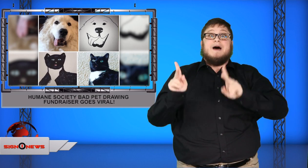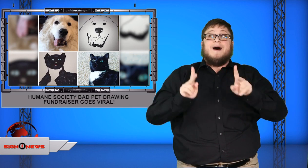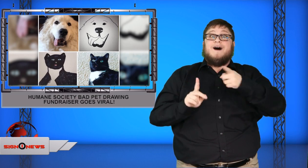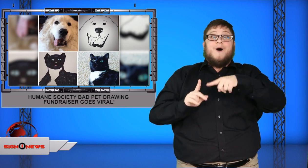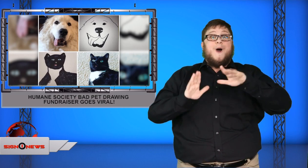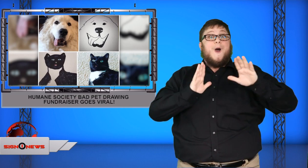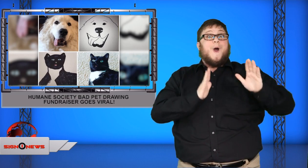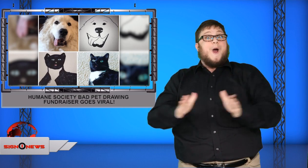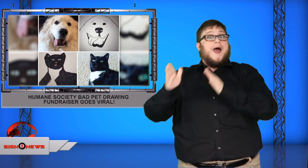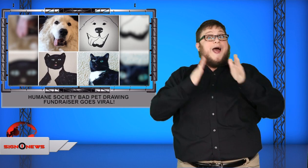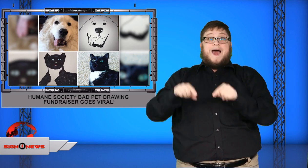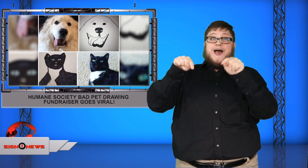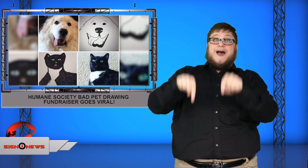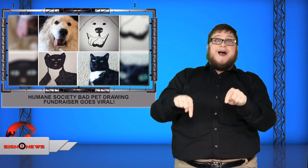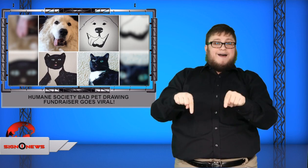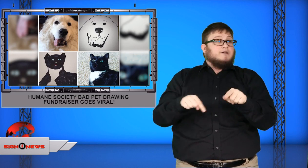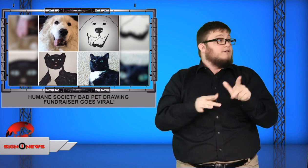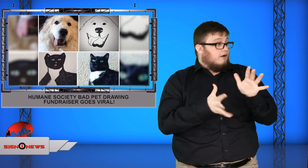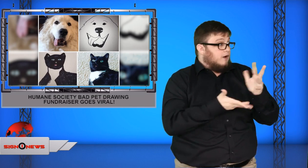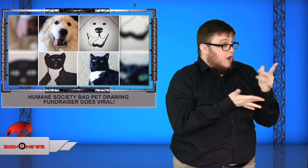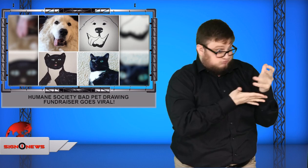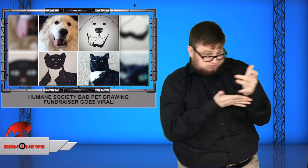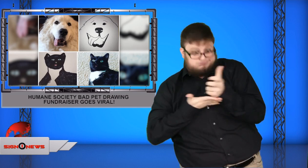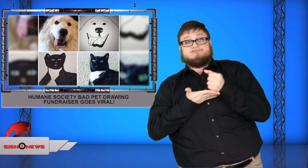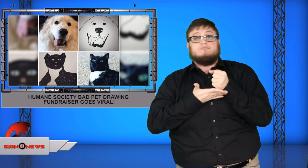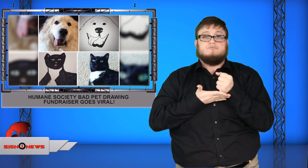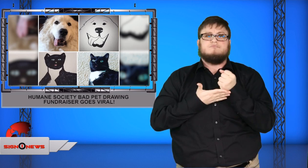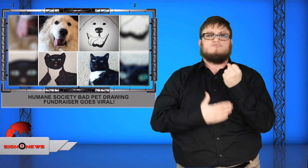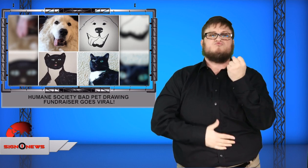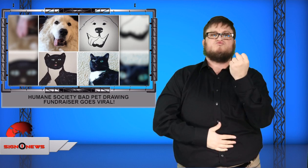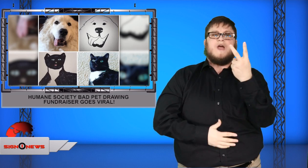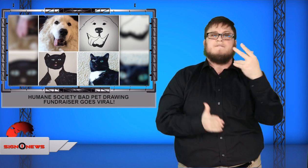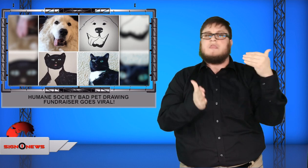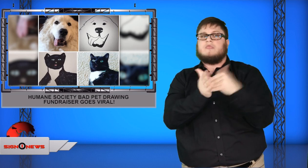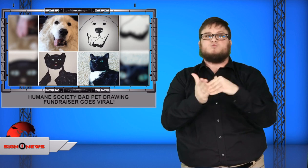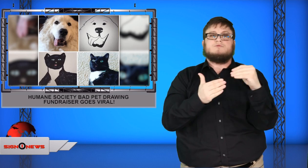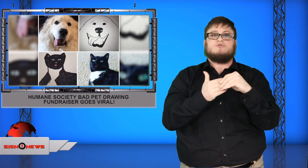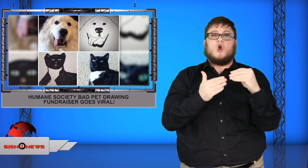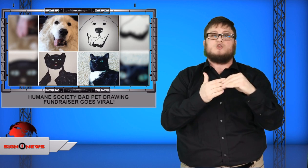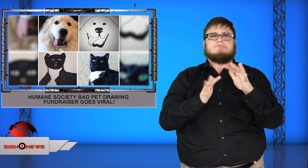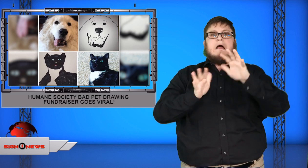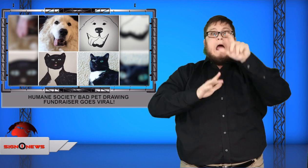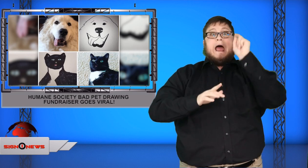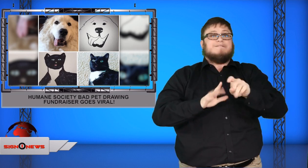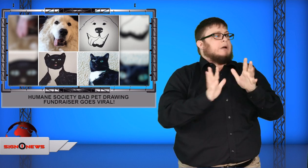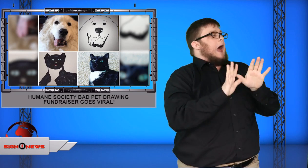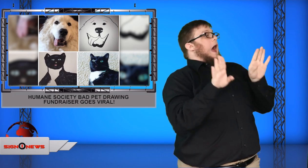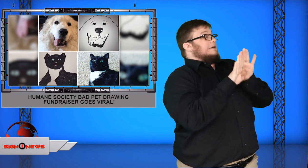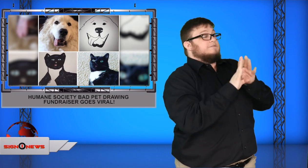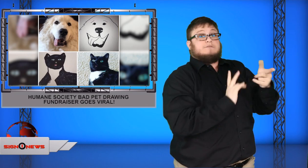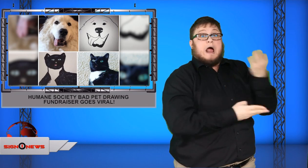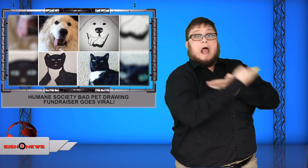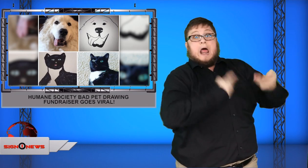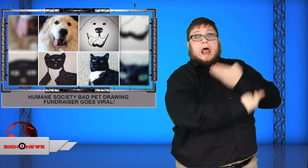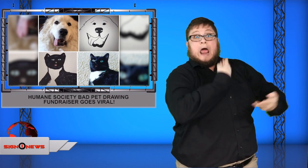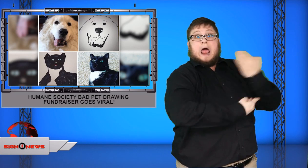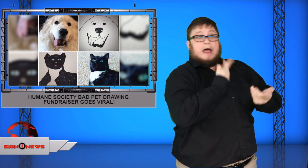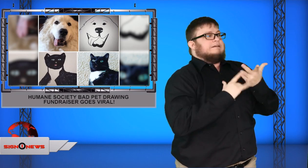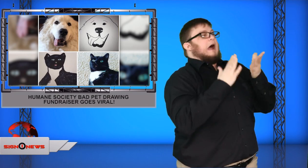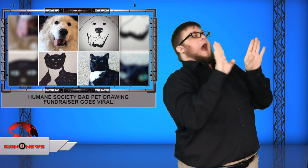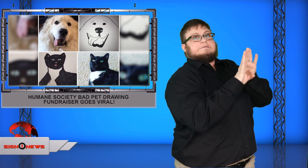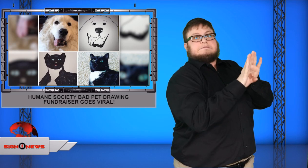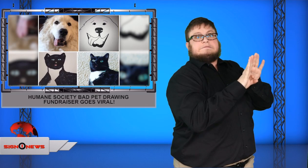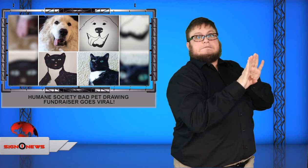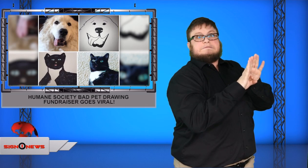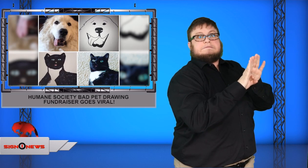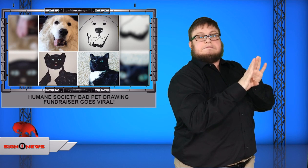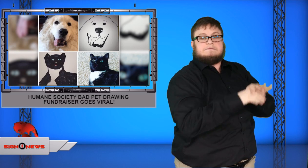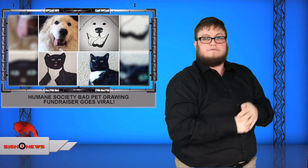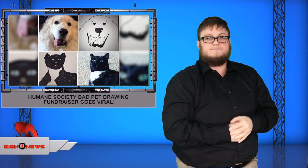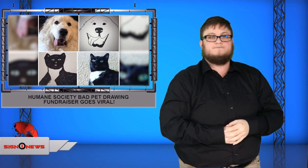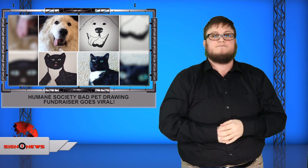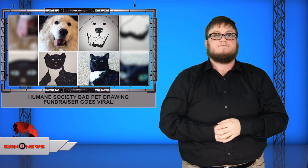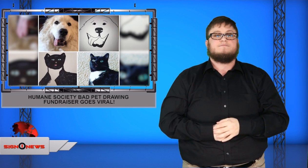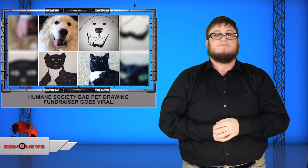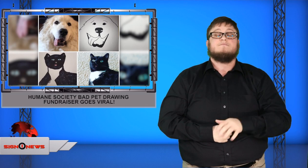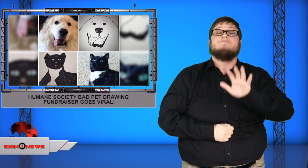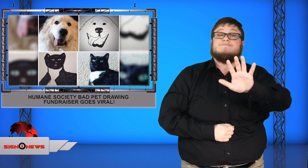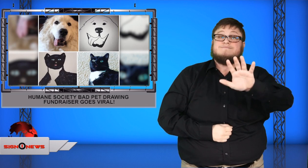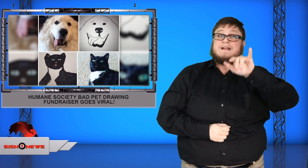Organizers ended up raising more than $12,000 and had to cut off the picture submissions process.